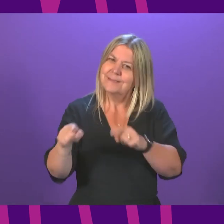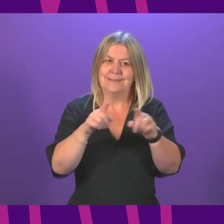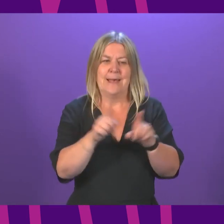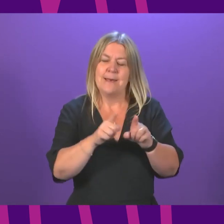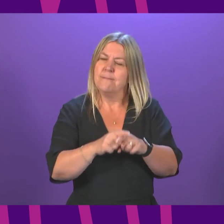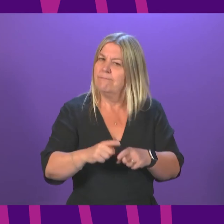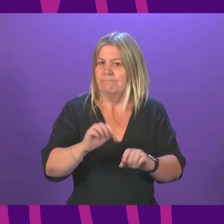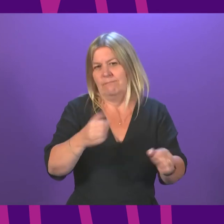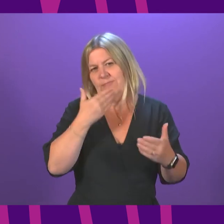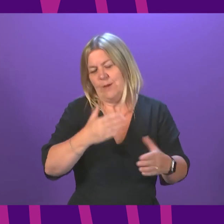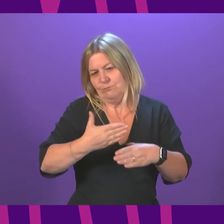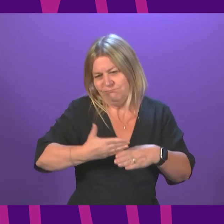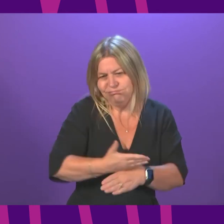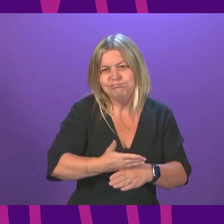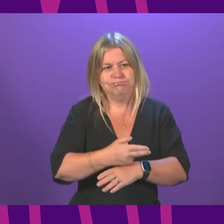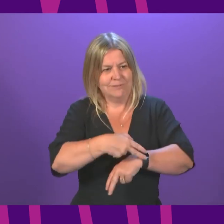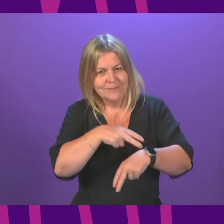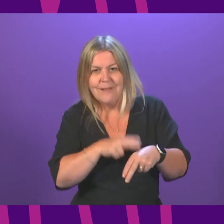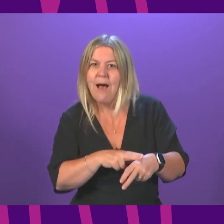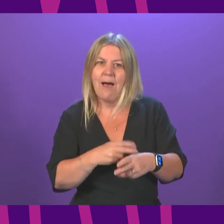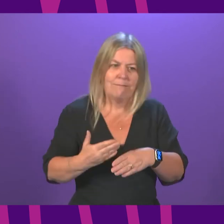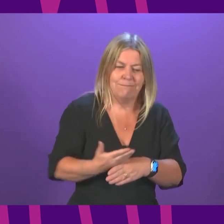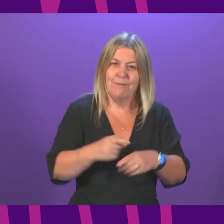I think that the omnibus report is the right way to go.